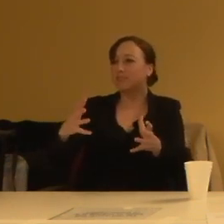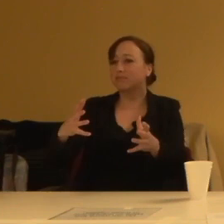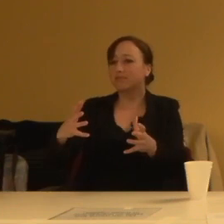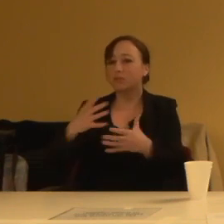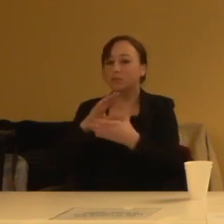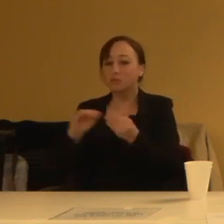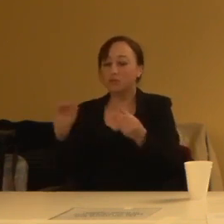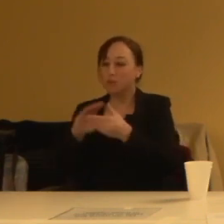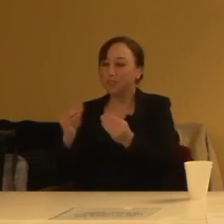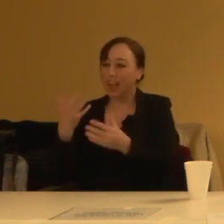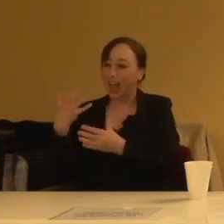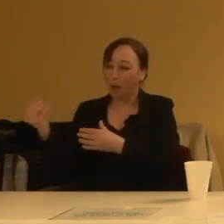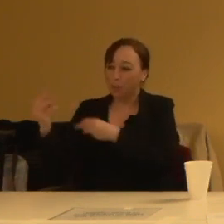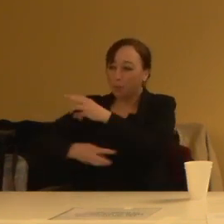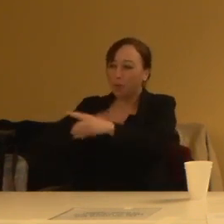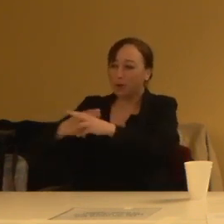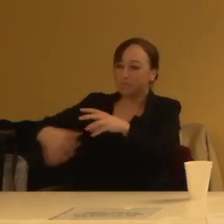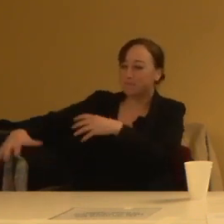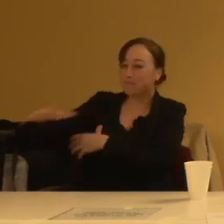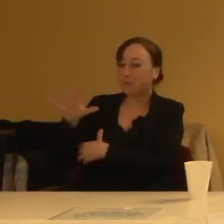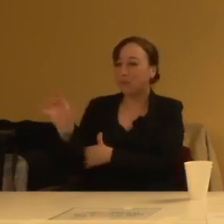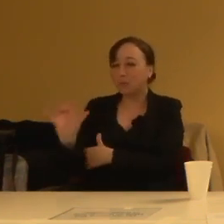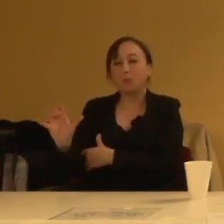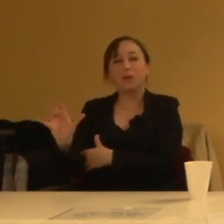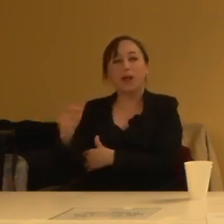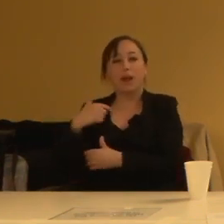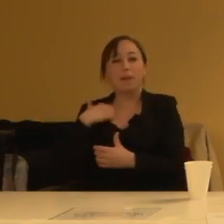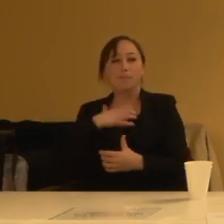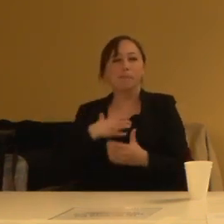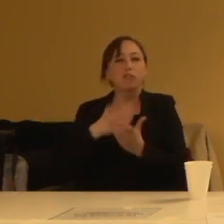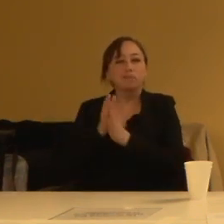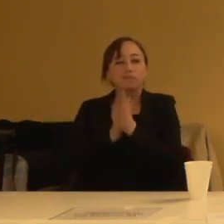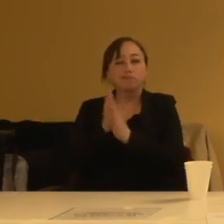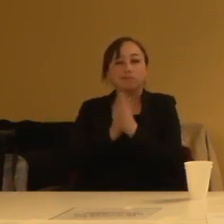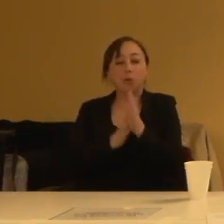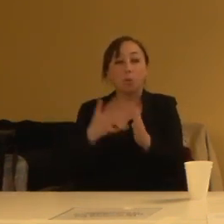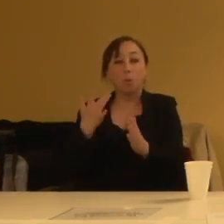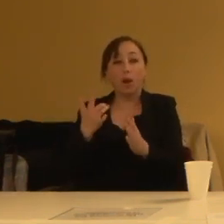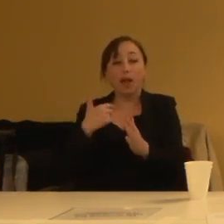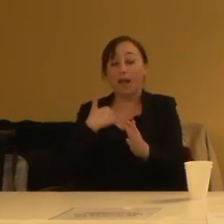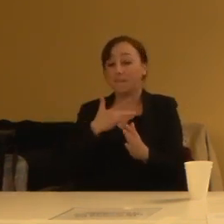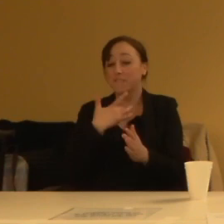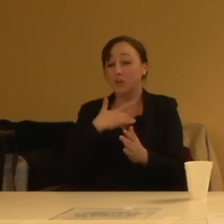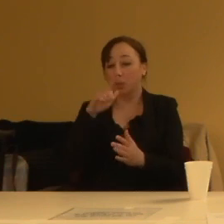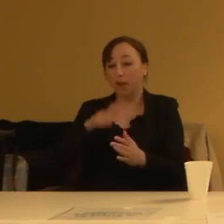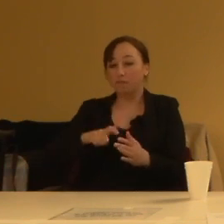So anyway, I get all passionate about this because like I really feel that we have to be preparing our students in the best way possible.